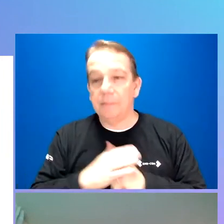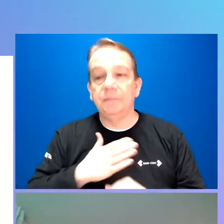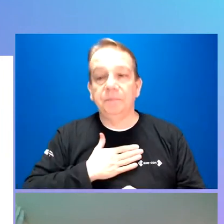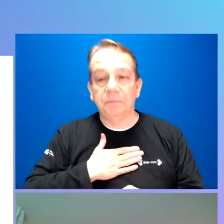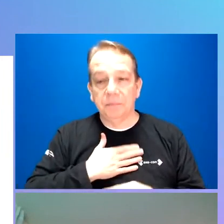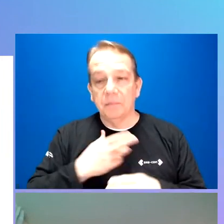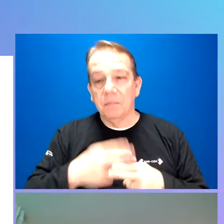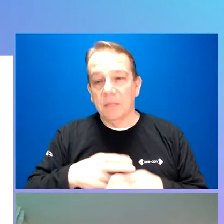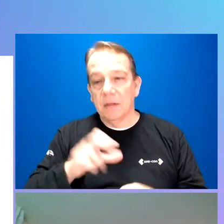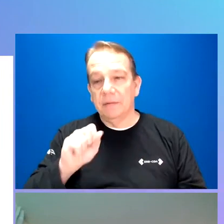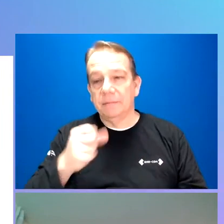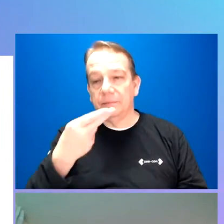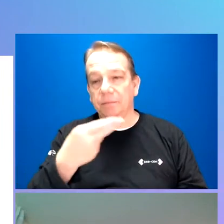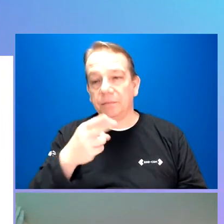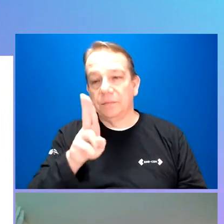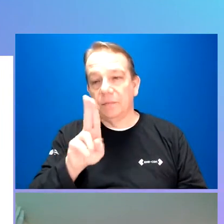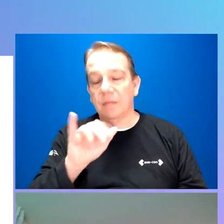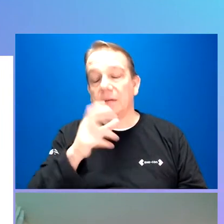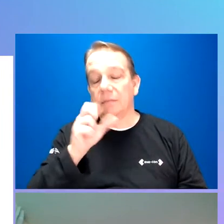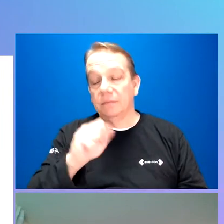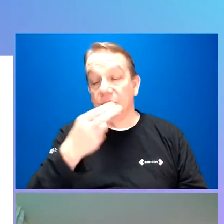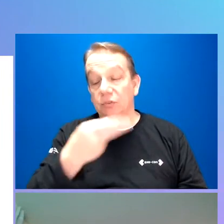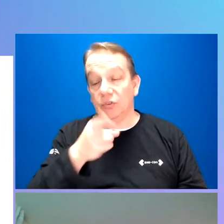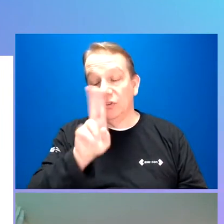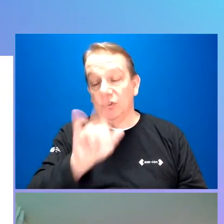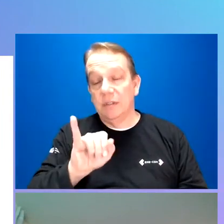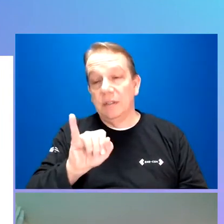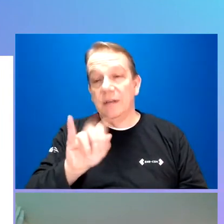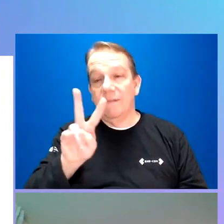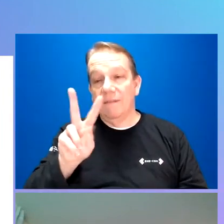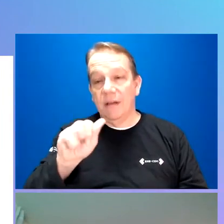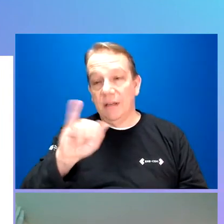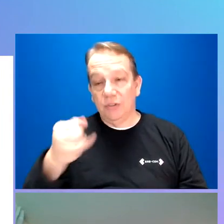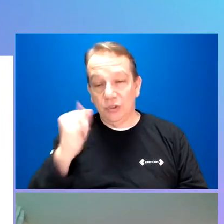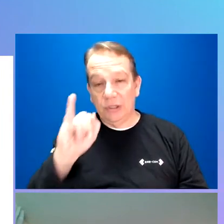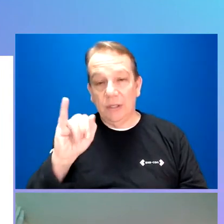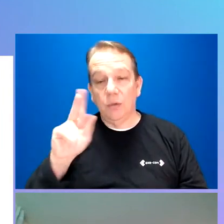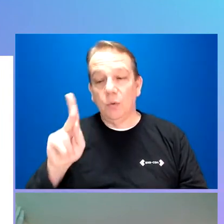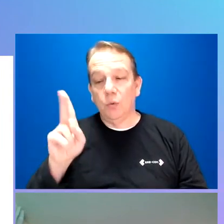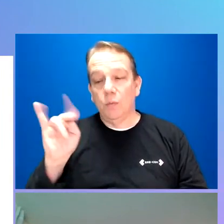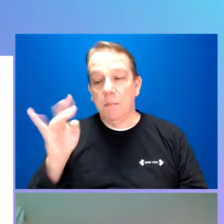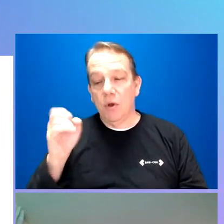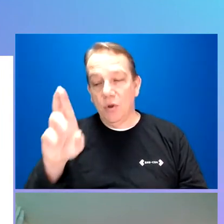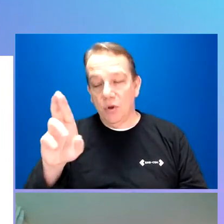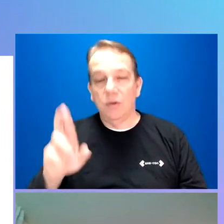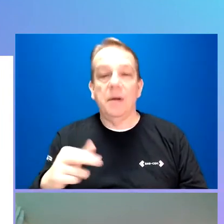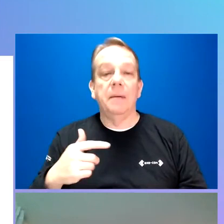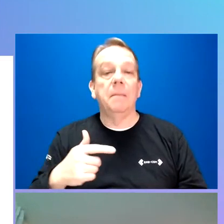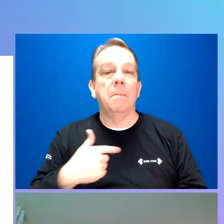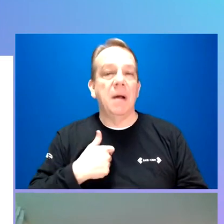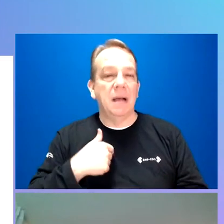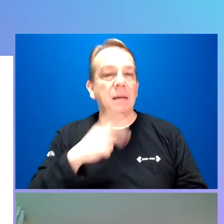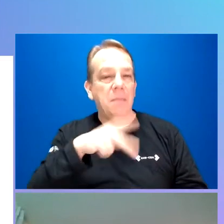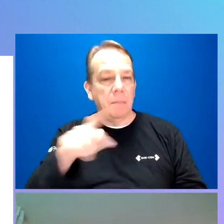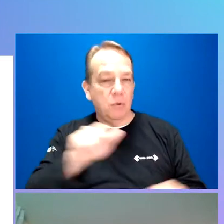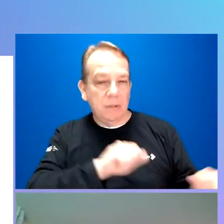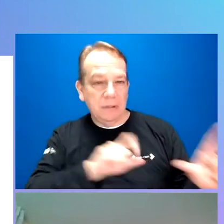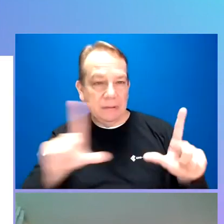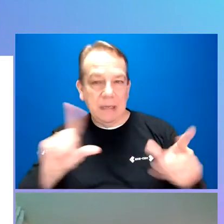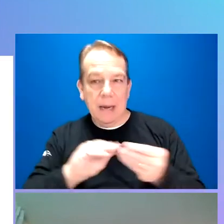Shivaji Kumar, so I'm going to pull up my slide show. I'm on